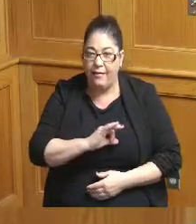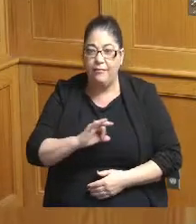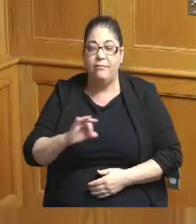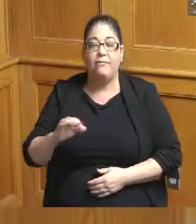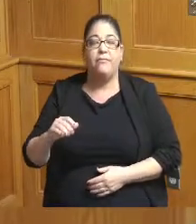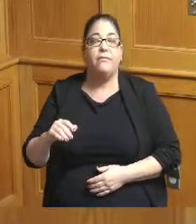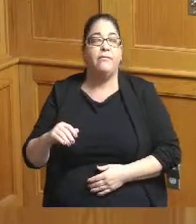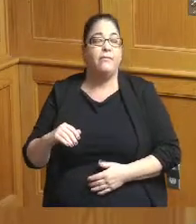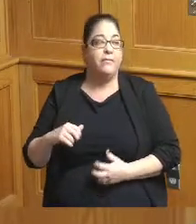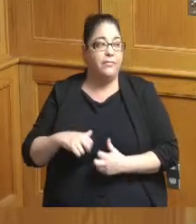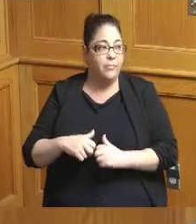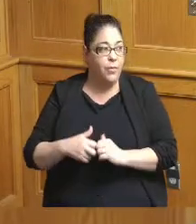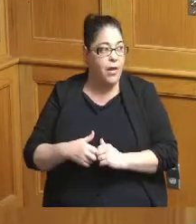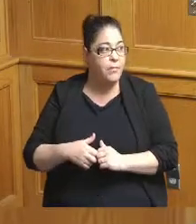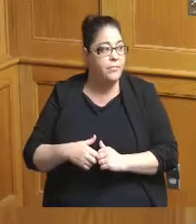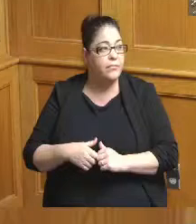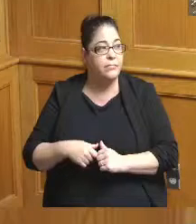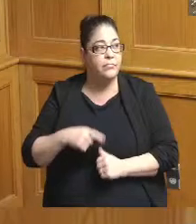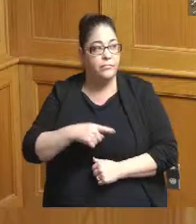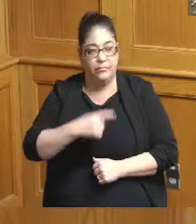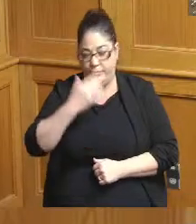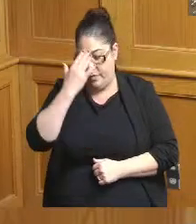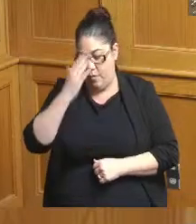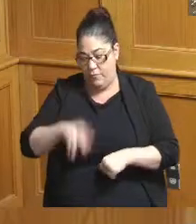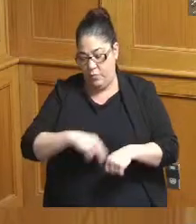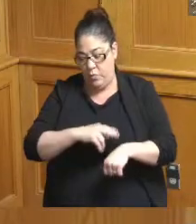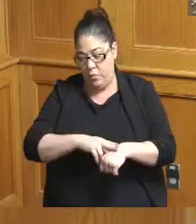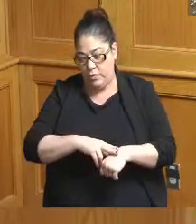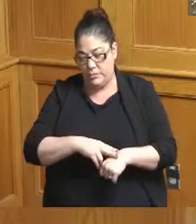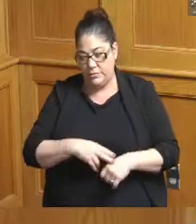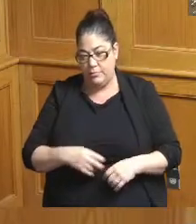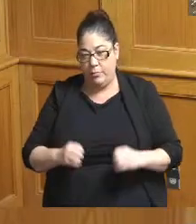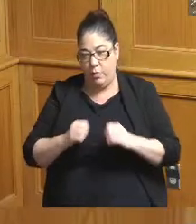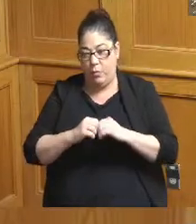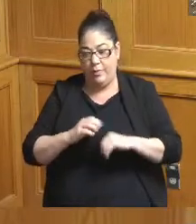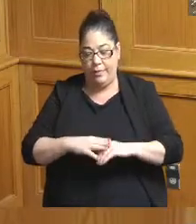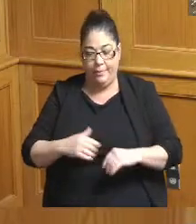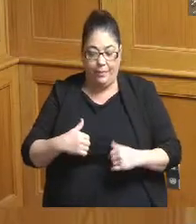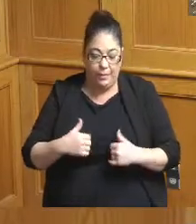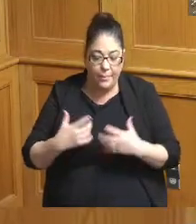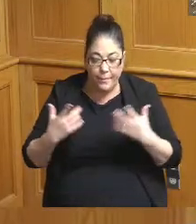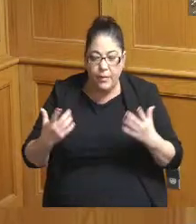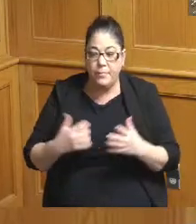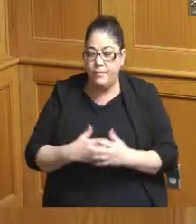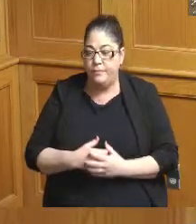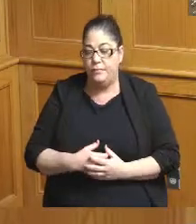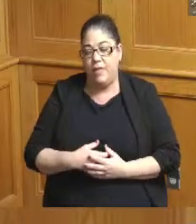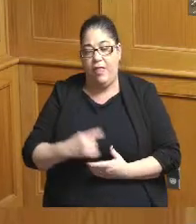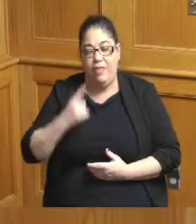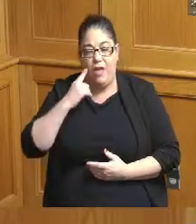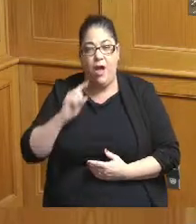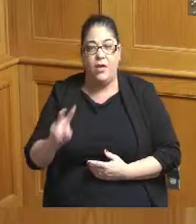you you know of course I don't know I've probably but I'm just thinking that 200 million is just to